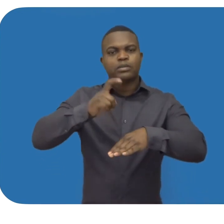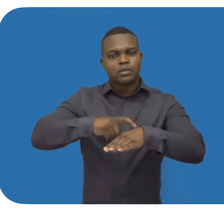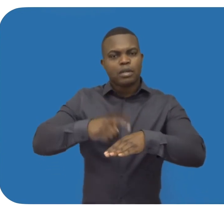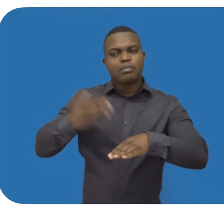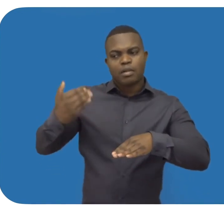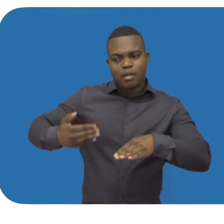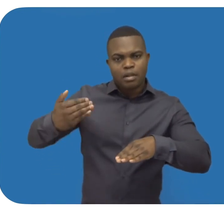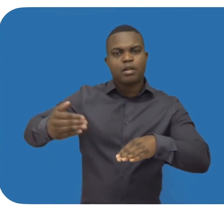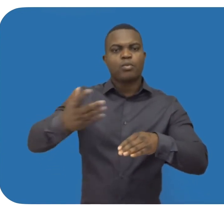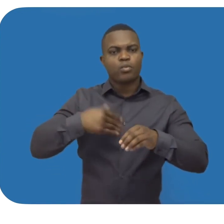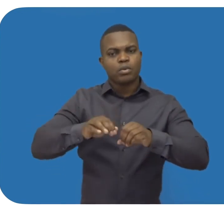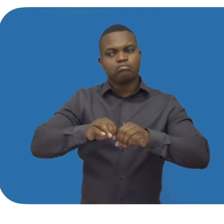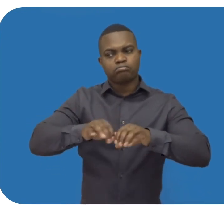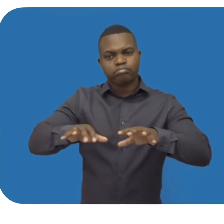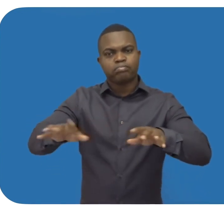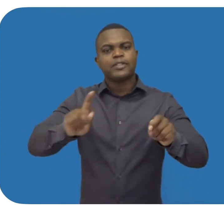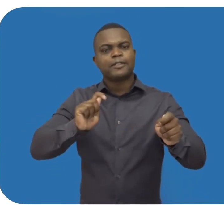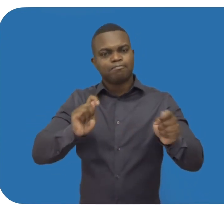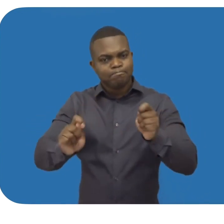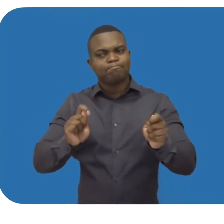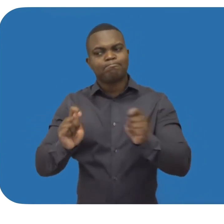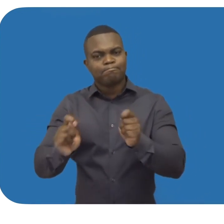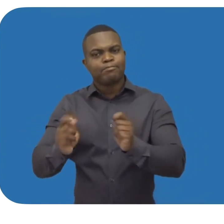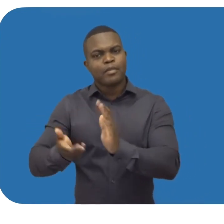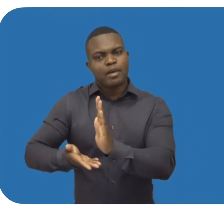We plan to maintain this effort for at least the next five years.